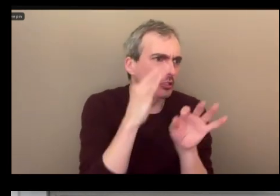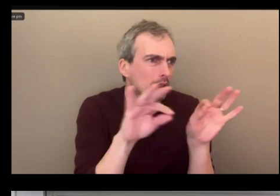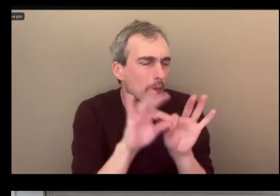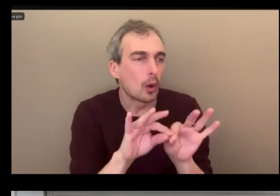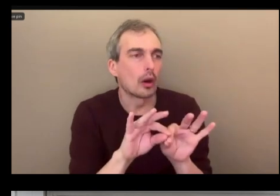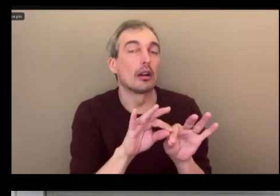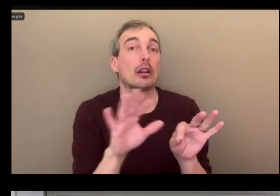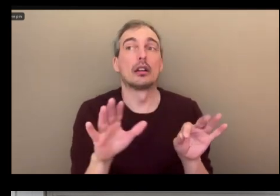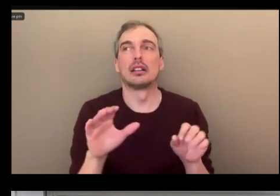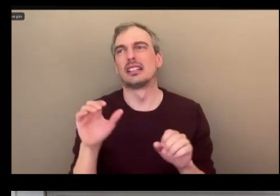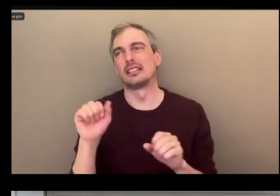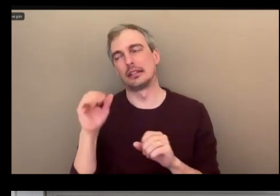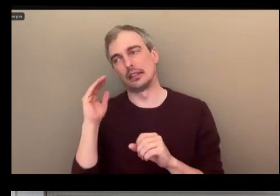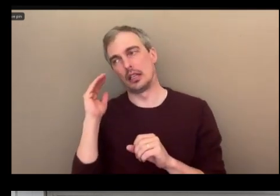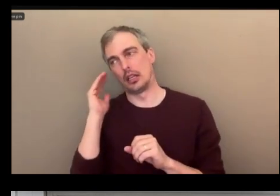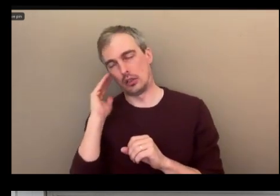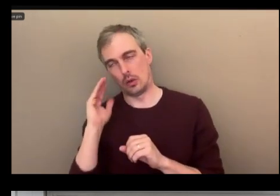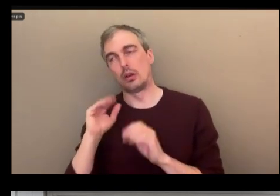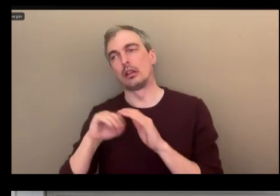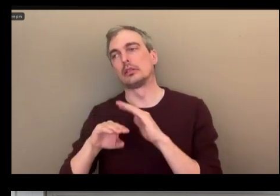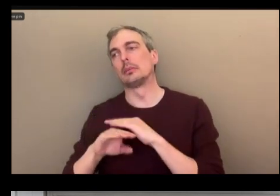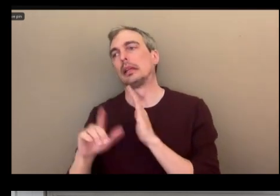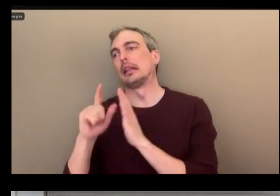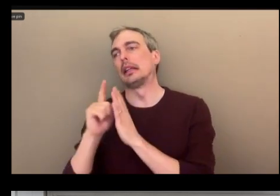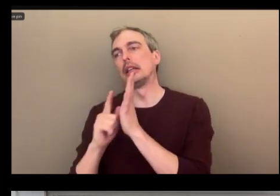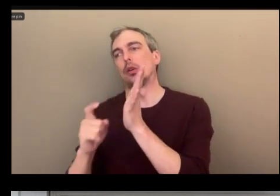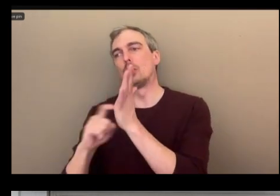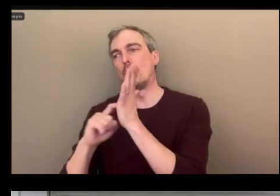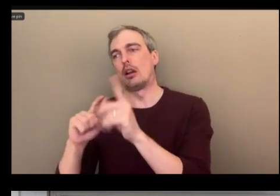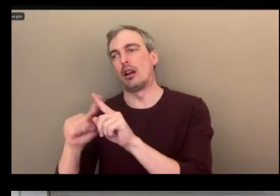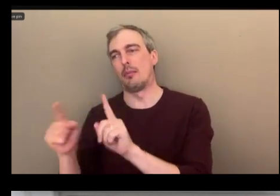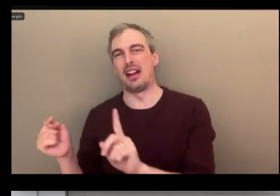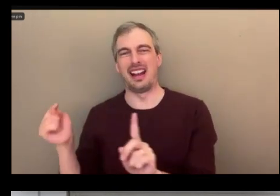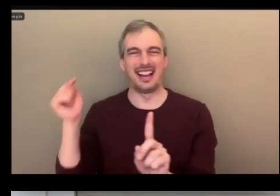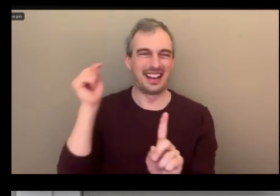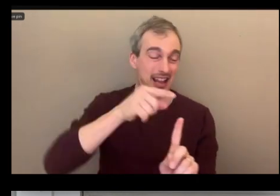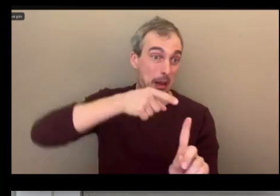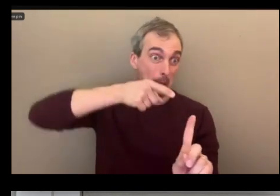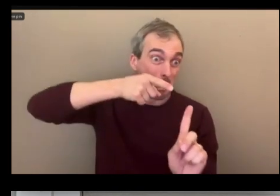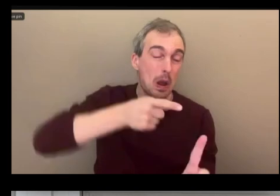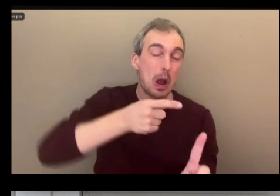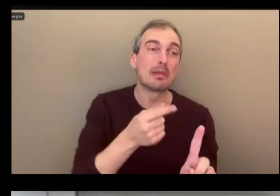But more importantly, it's the right thing to do. And that's what I love the most about working at Verizon and running this program.